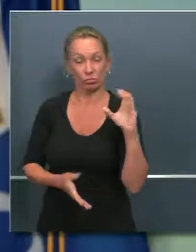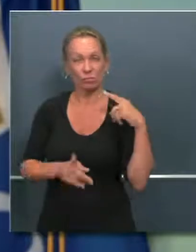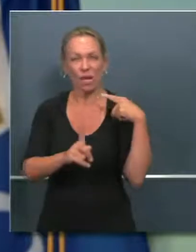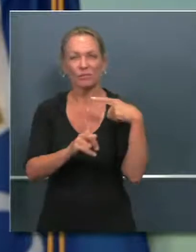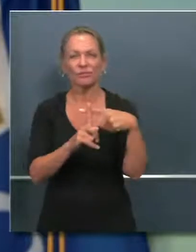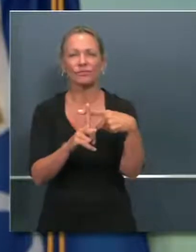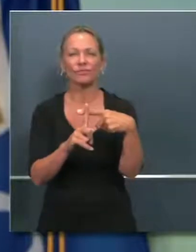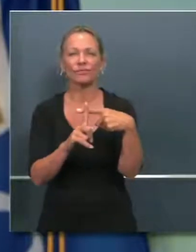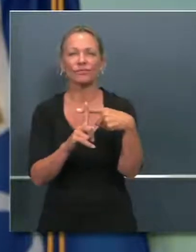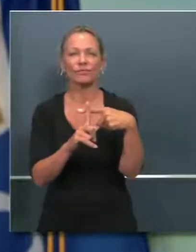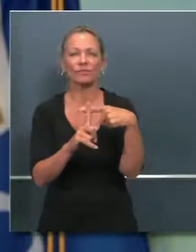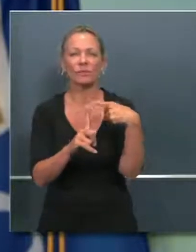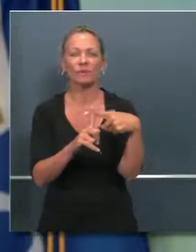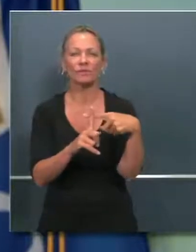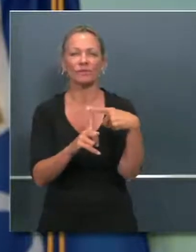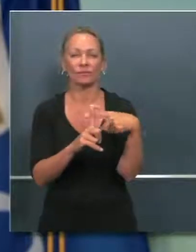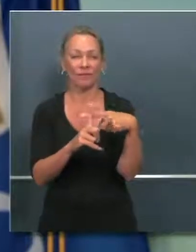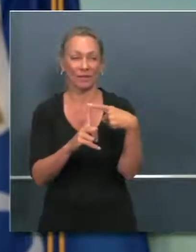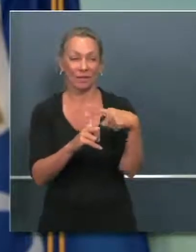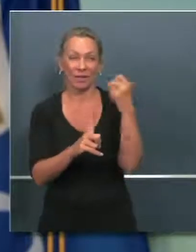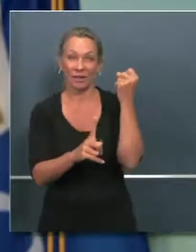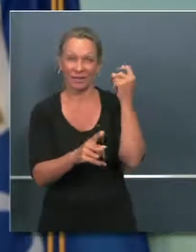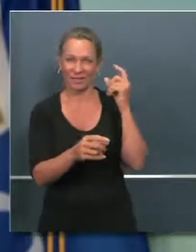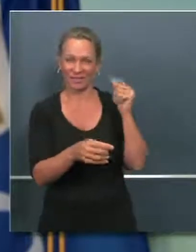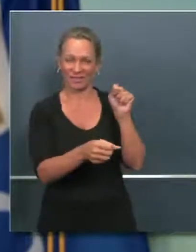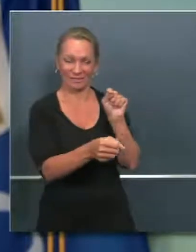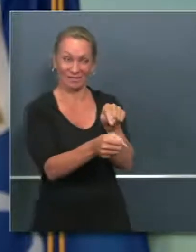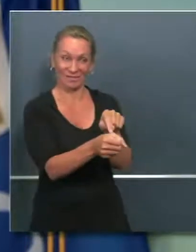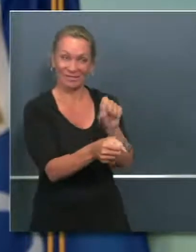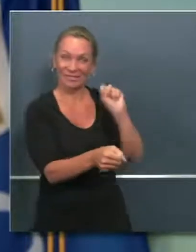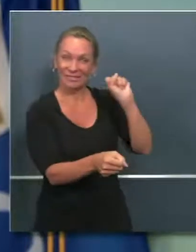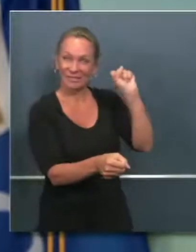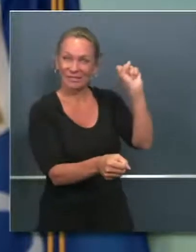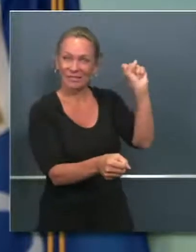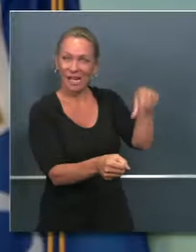inmates that have tested positive and by the way those are numbers that came in this morning people